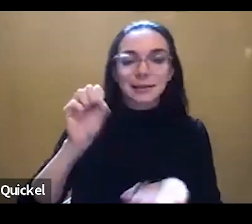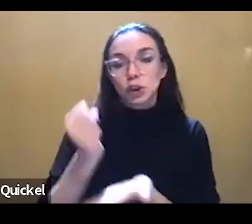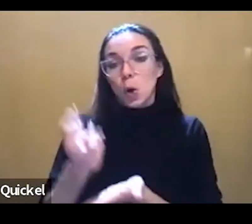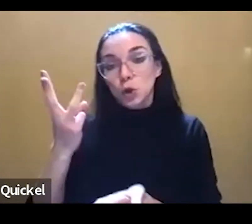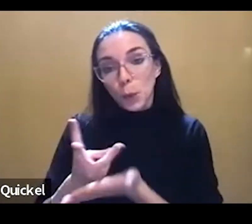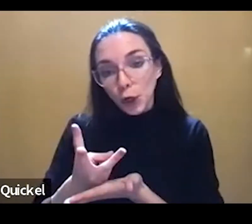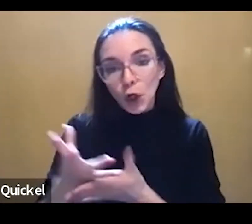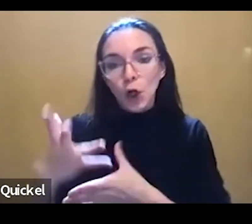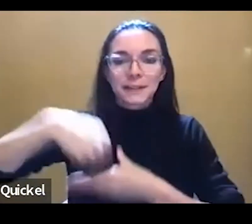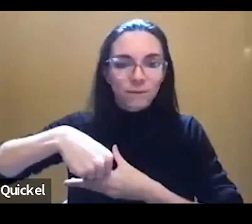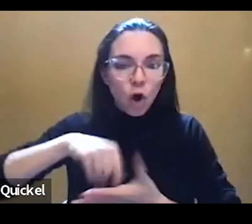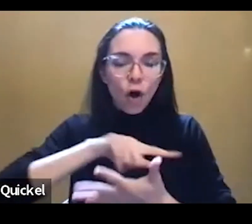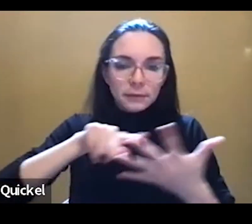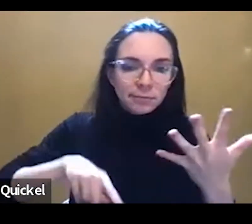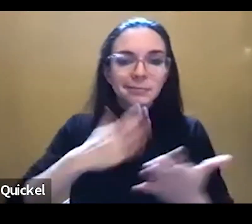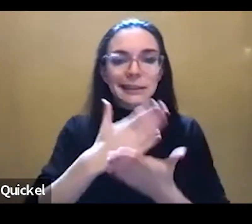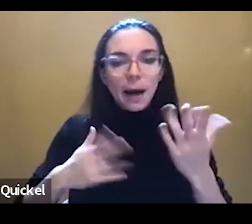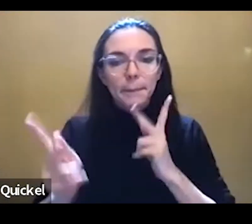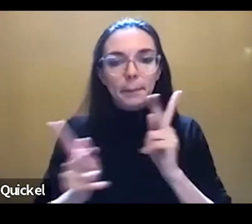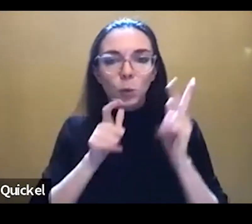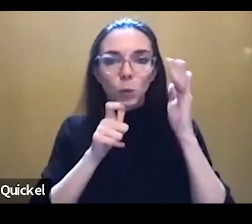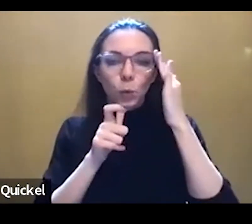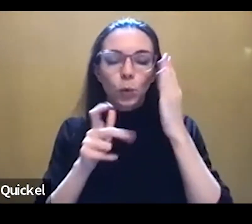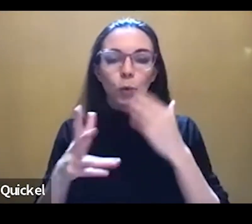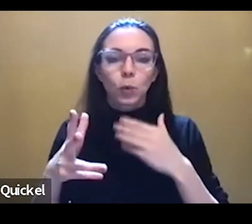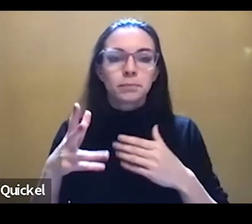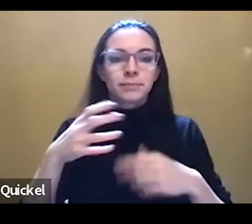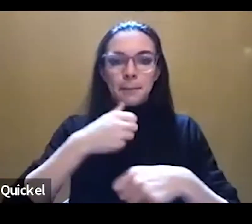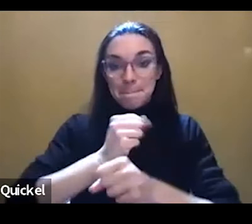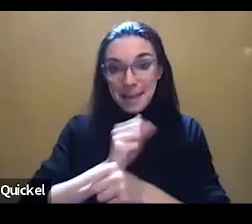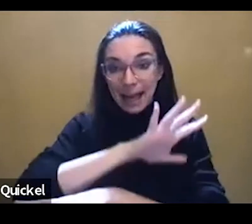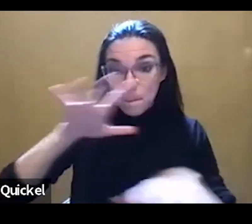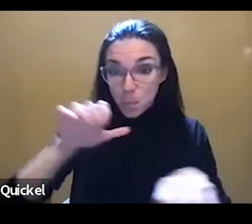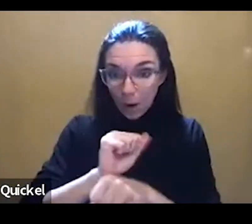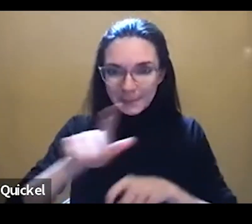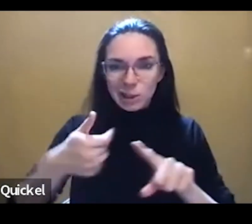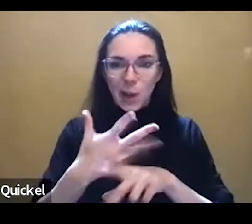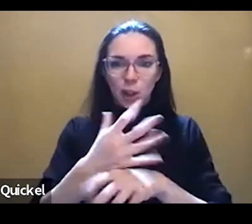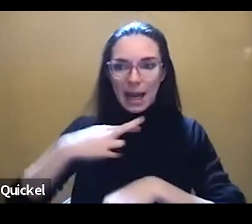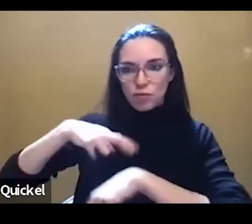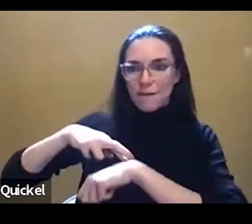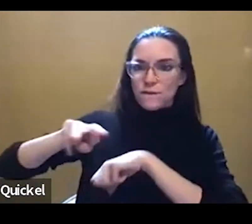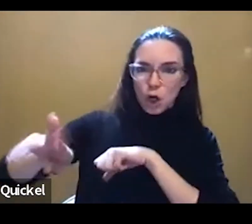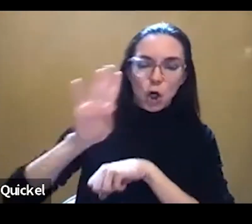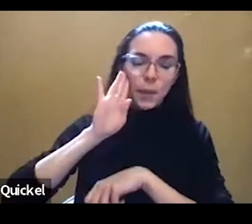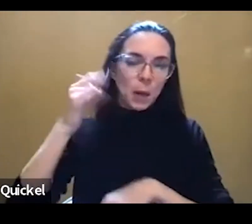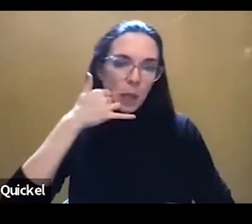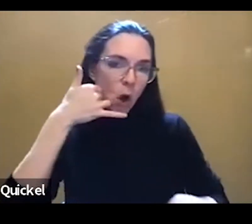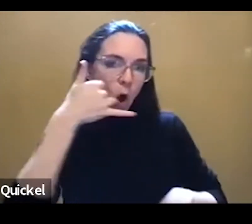group and some people who do, make appointments when you get a referral. They will call for the appointment.